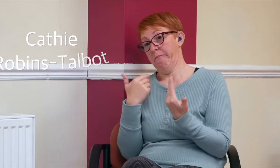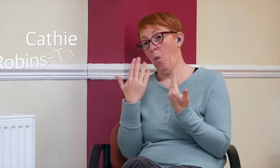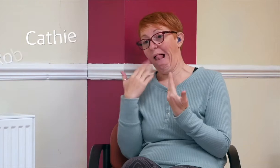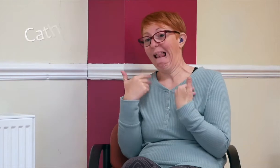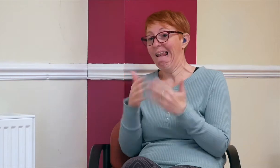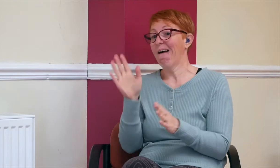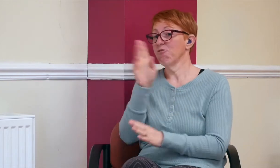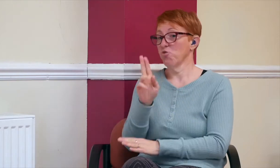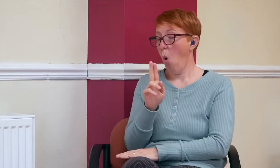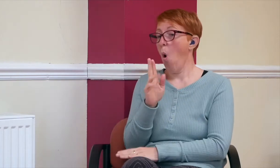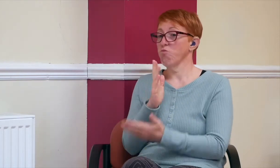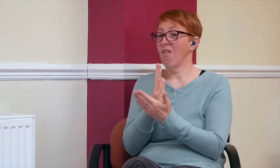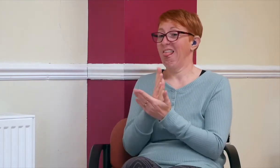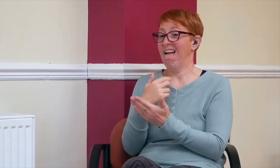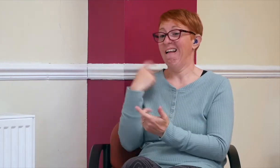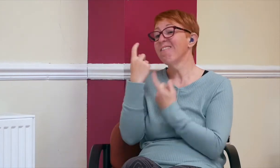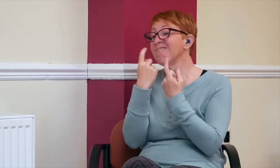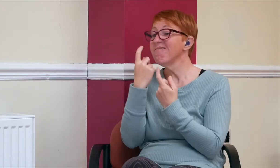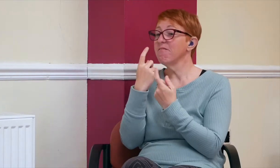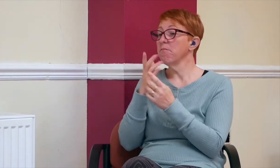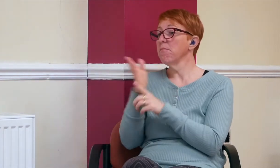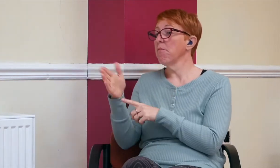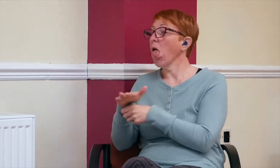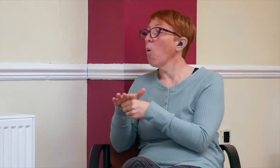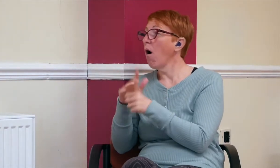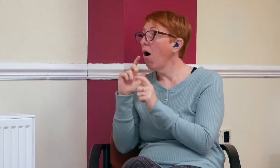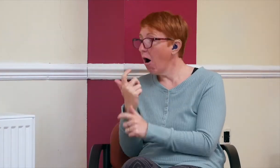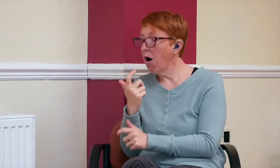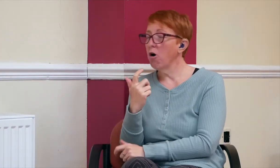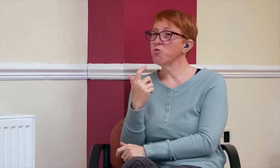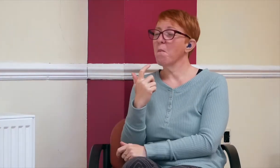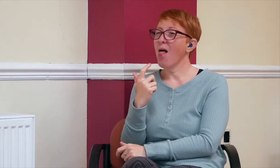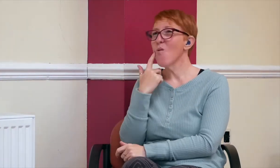When I left school, I was thinking of going to my local college,